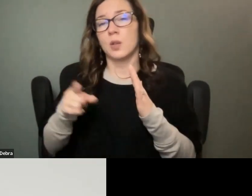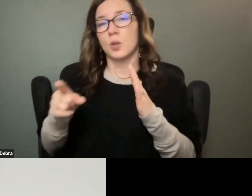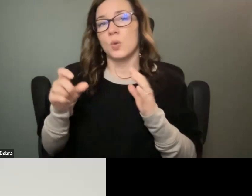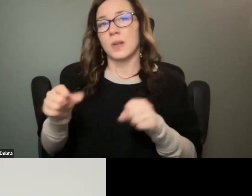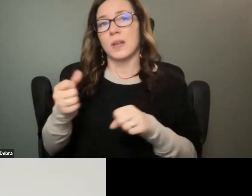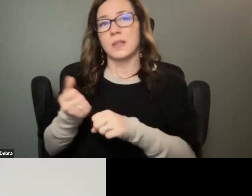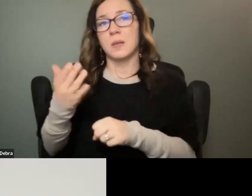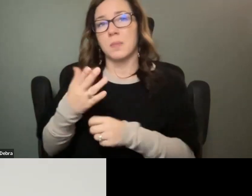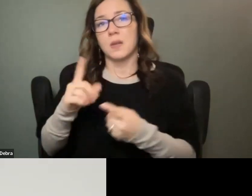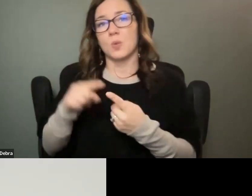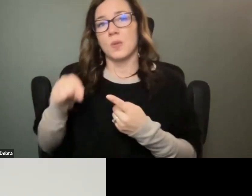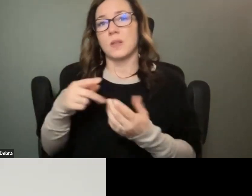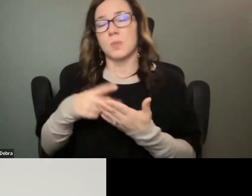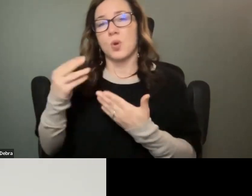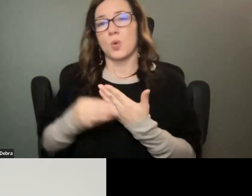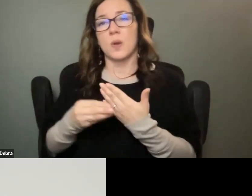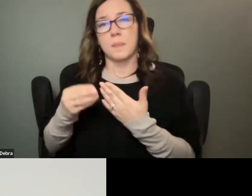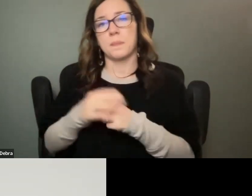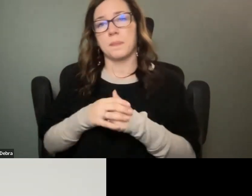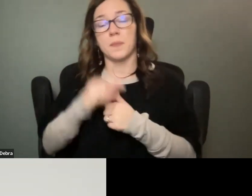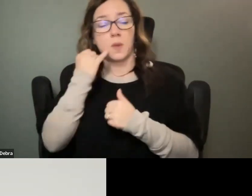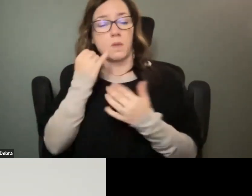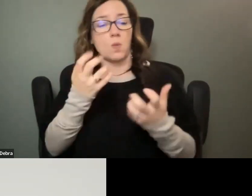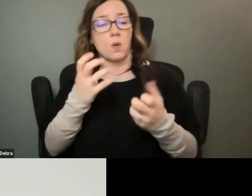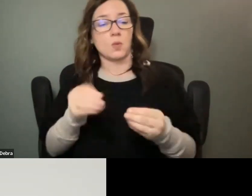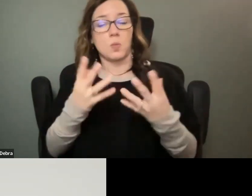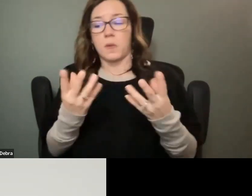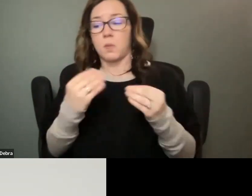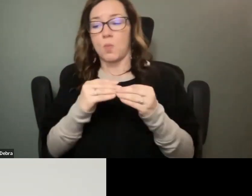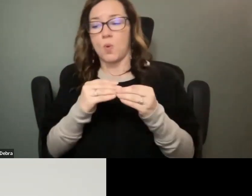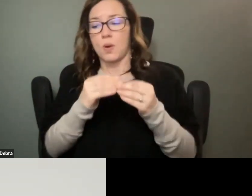this program but if you want to provide